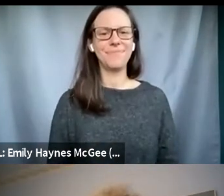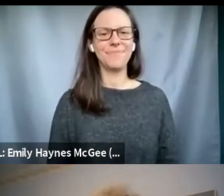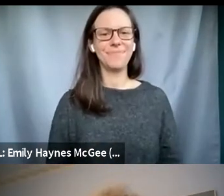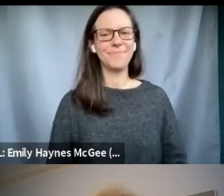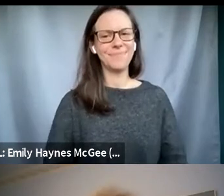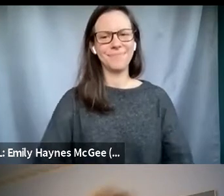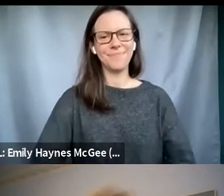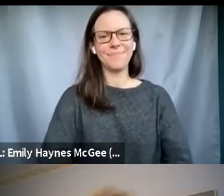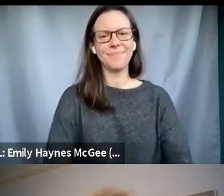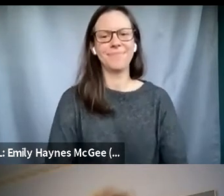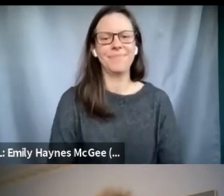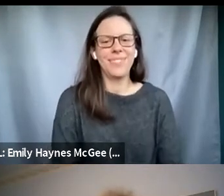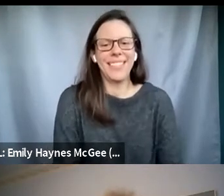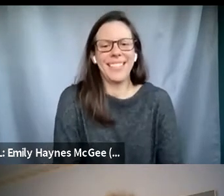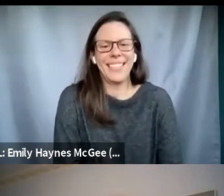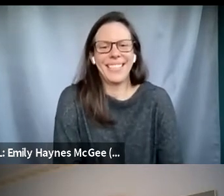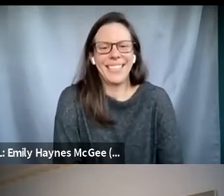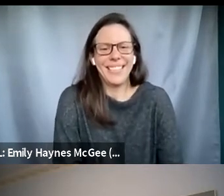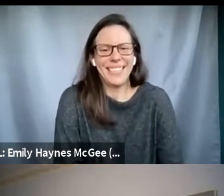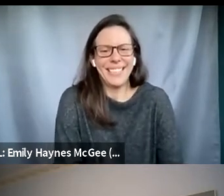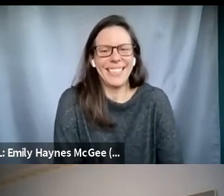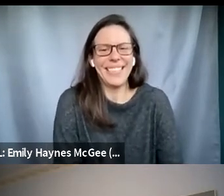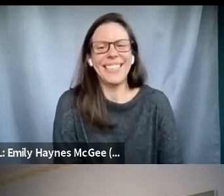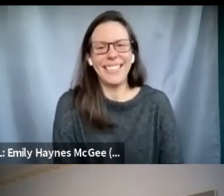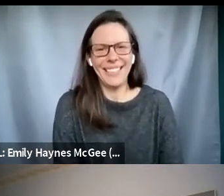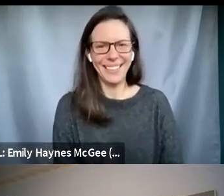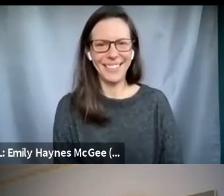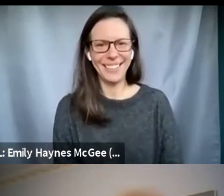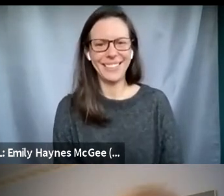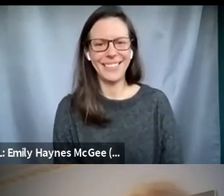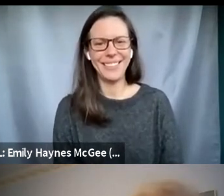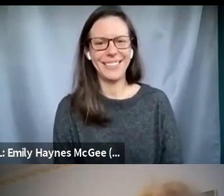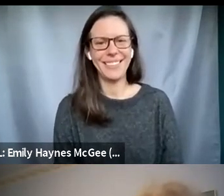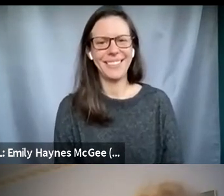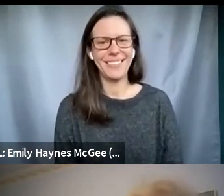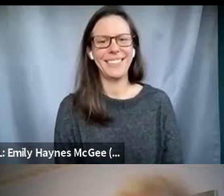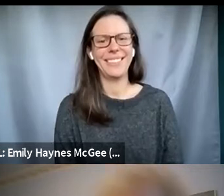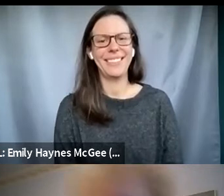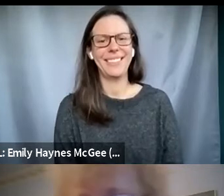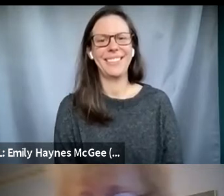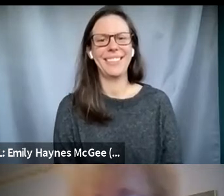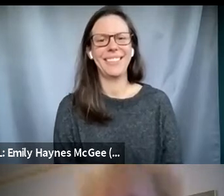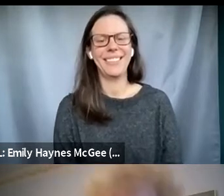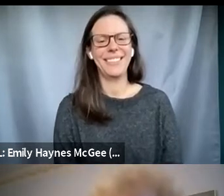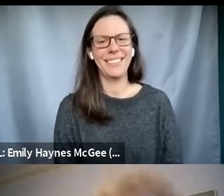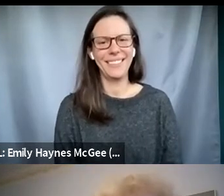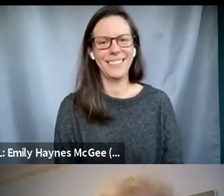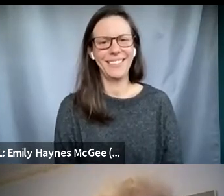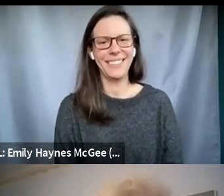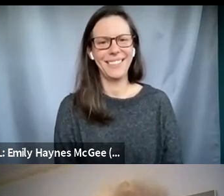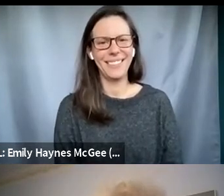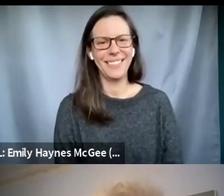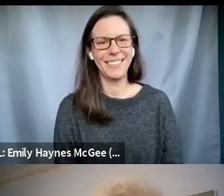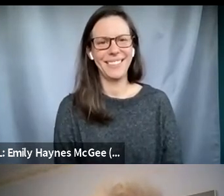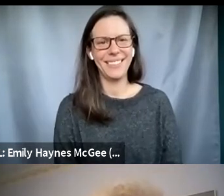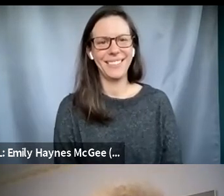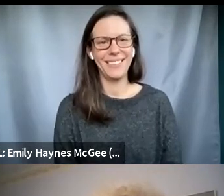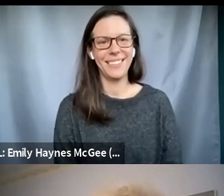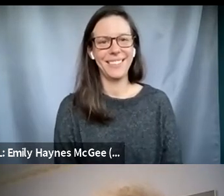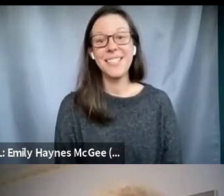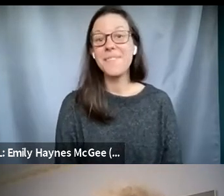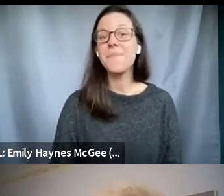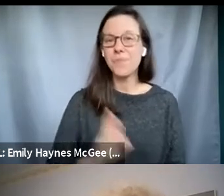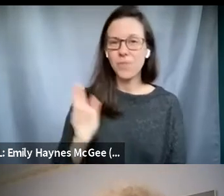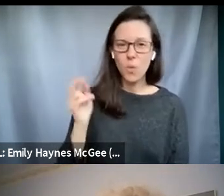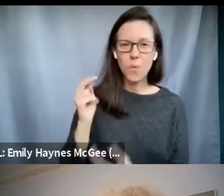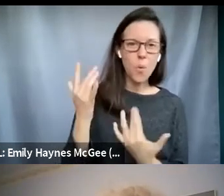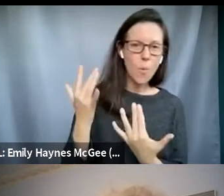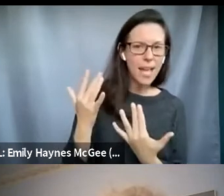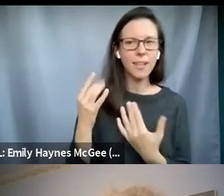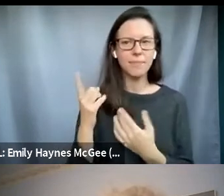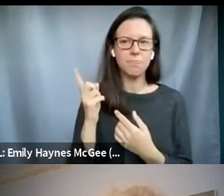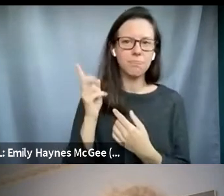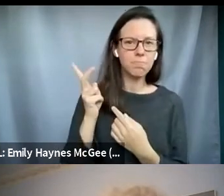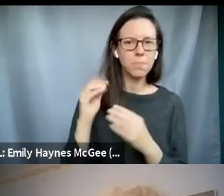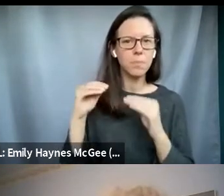We'll give more , a few more minutes if people have other questions that bubble up, but I'm